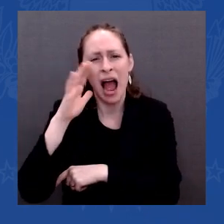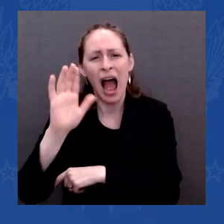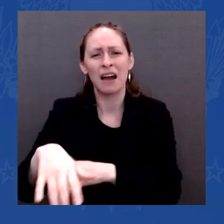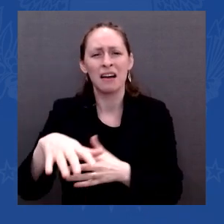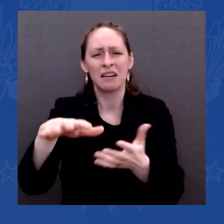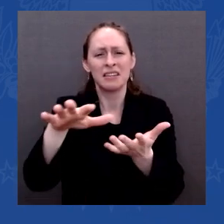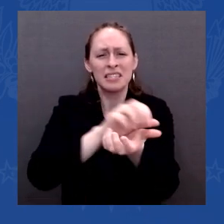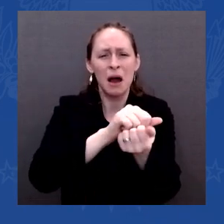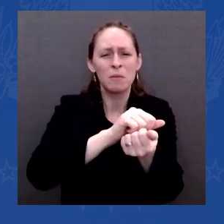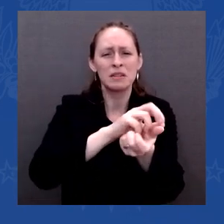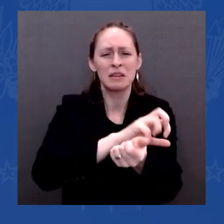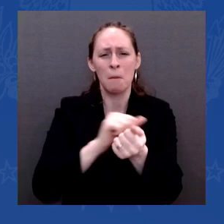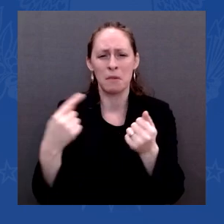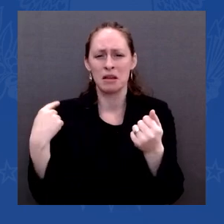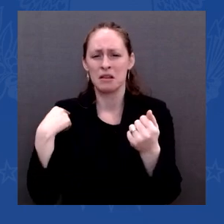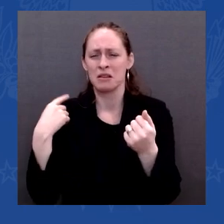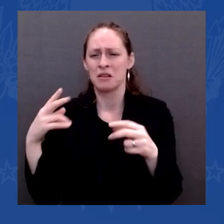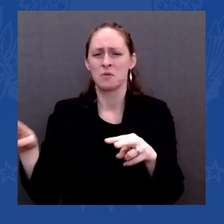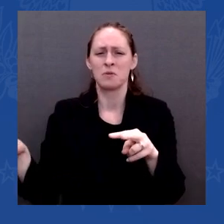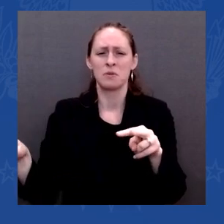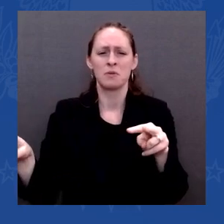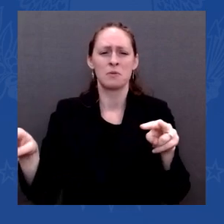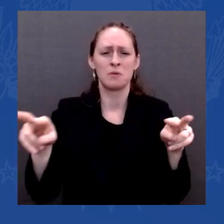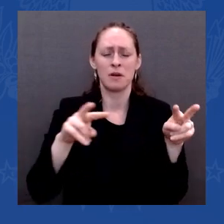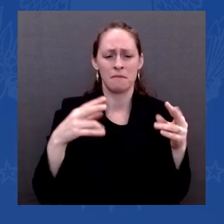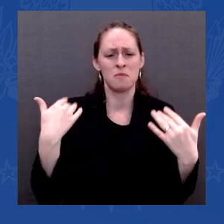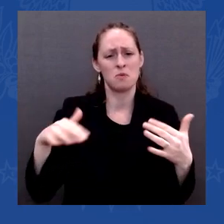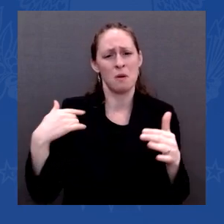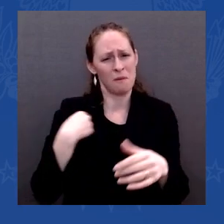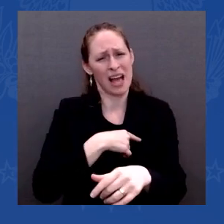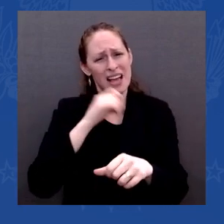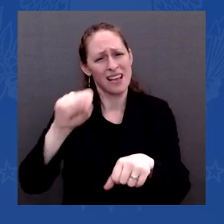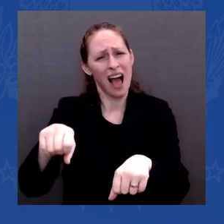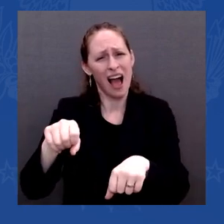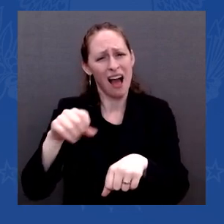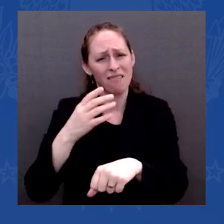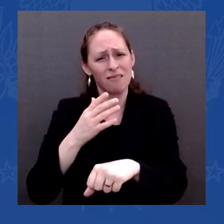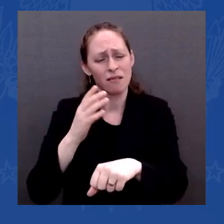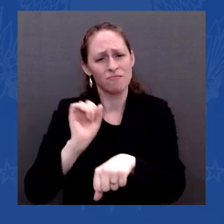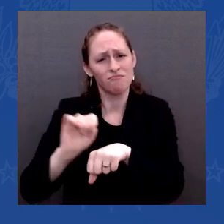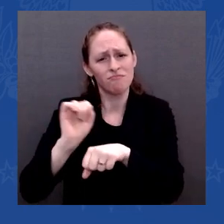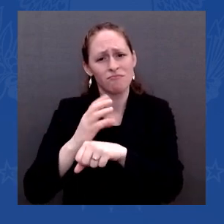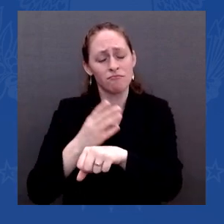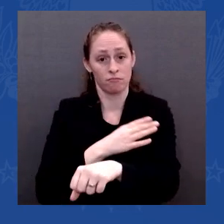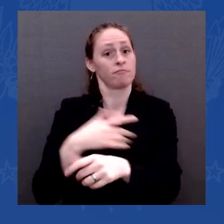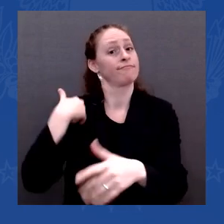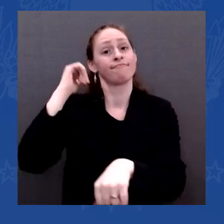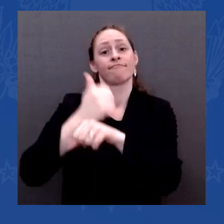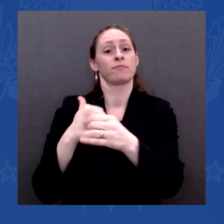in our nation’s bridges, like the one I visited in New Hampshire, where restrictions forced school buses and fire trucks